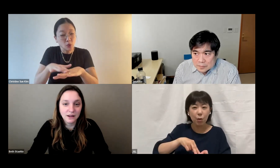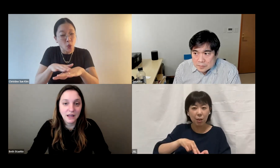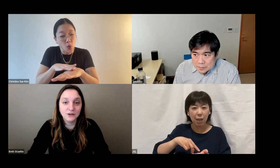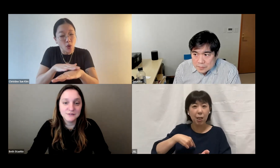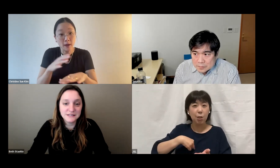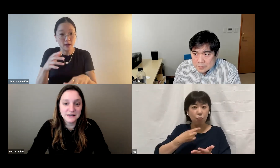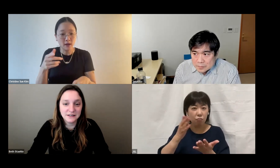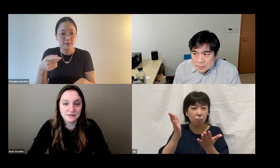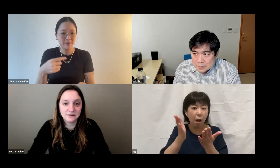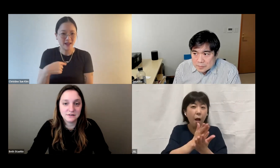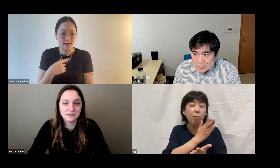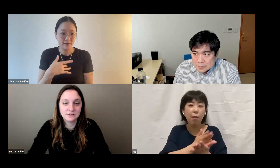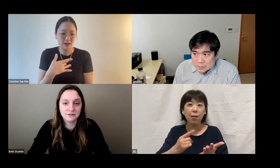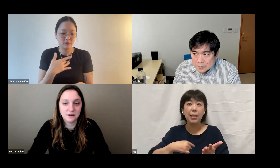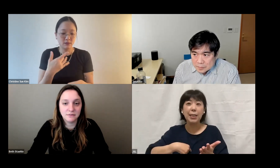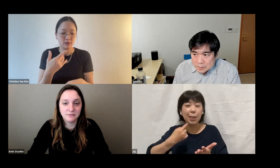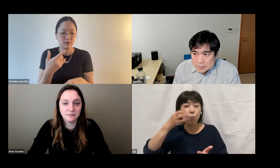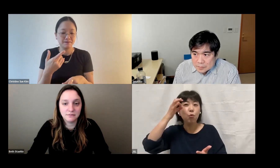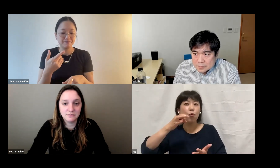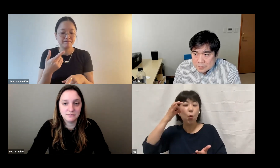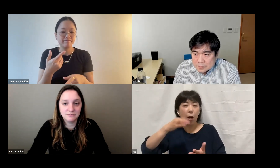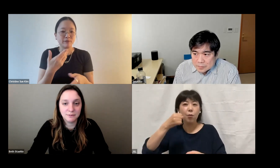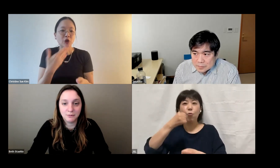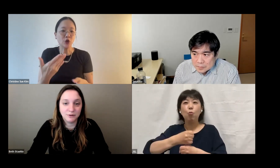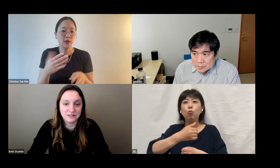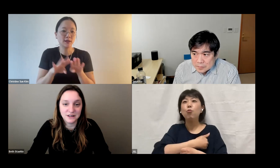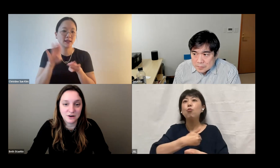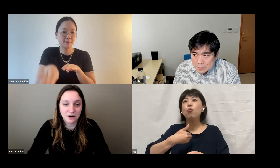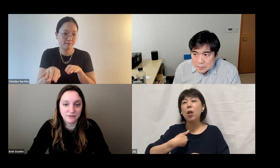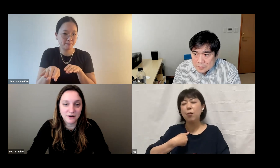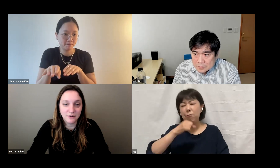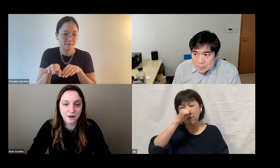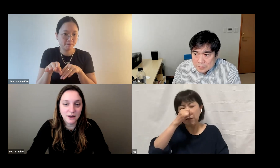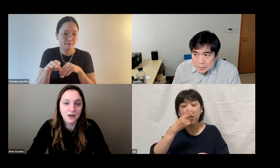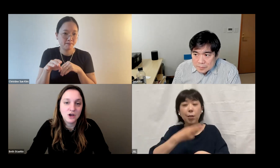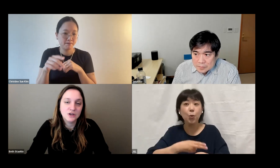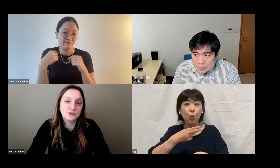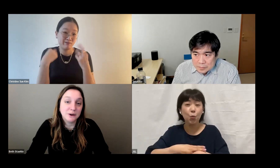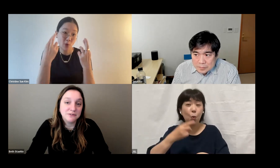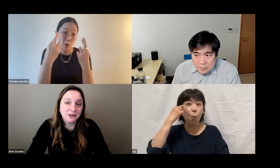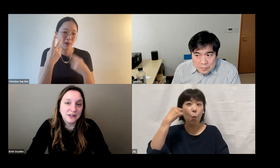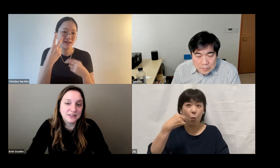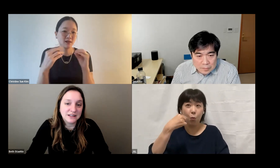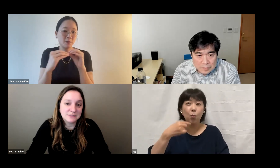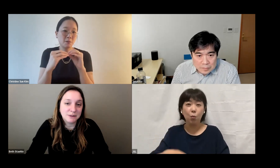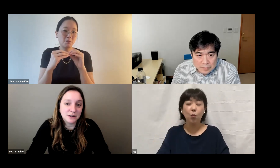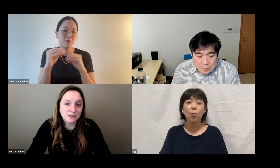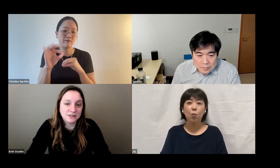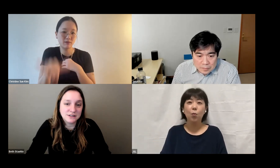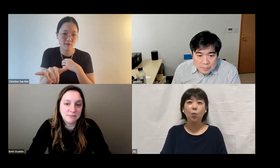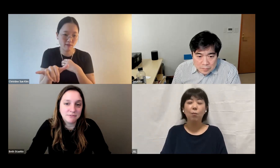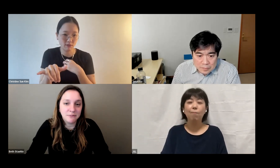And you've seen some people really take off in that way. So I feel like that's been a good step for me